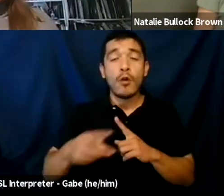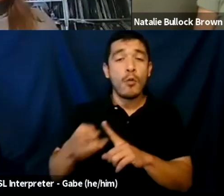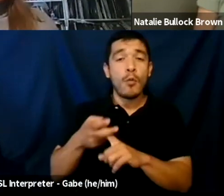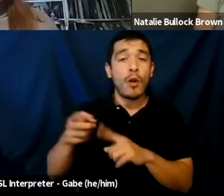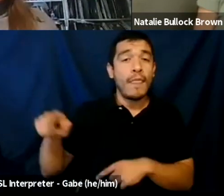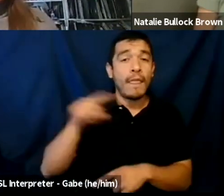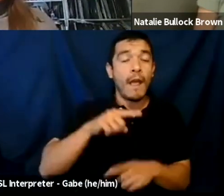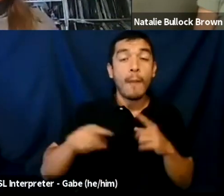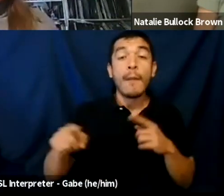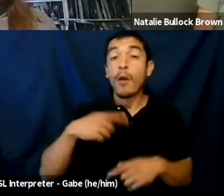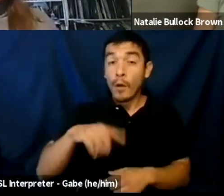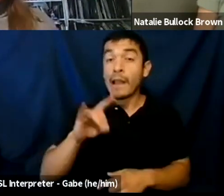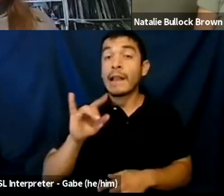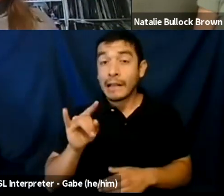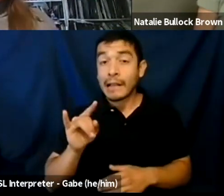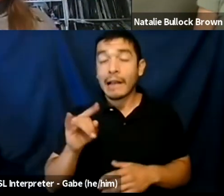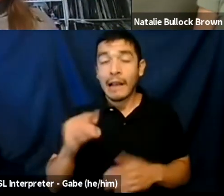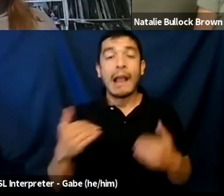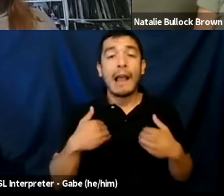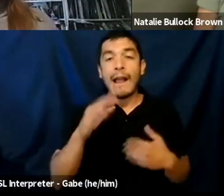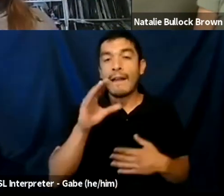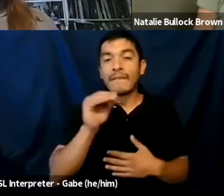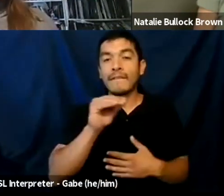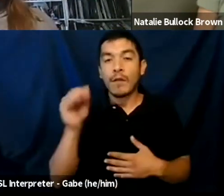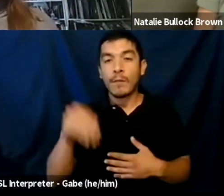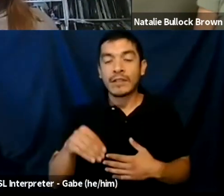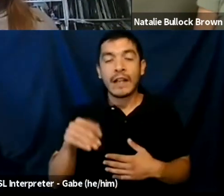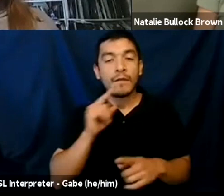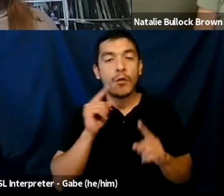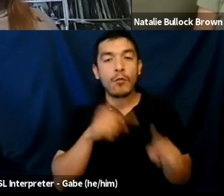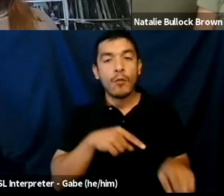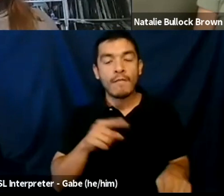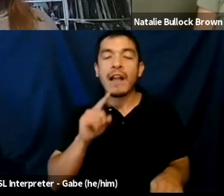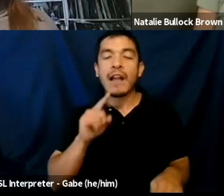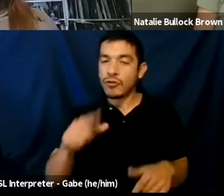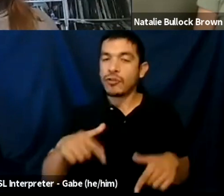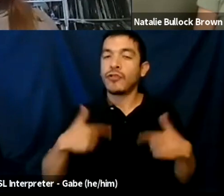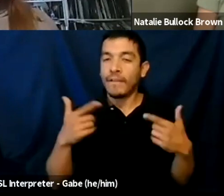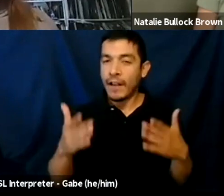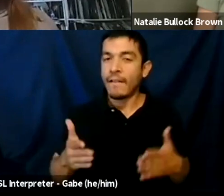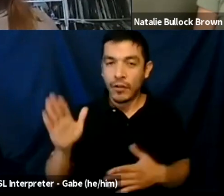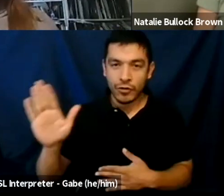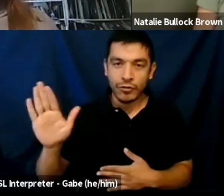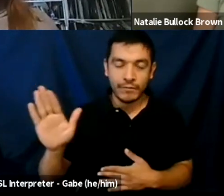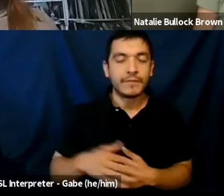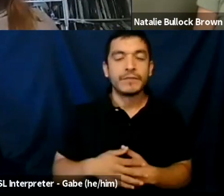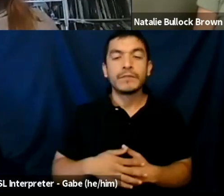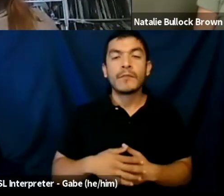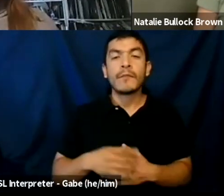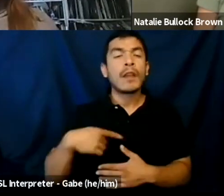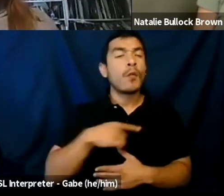but we did end up with 50% of the respondents being survivors. And we also never asked anyone